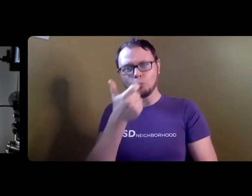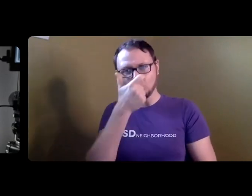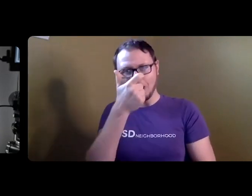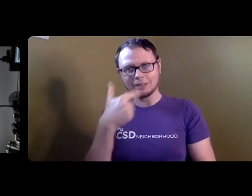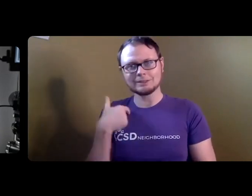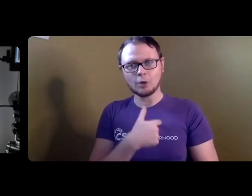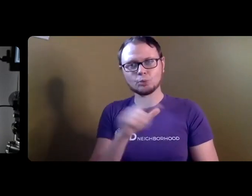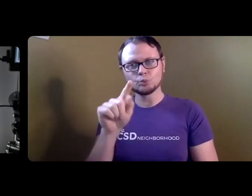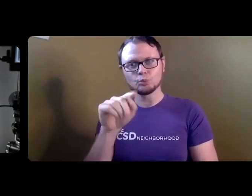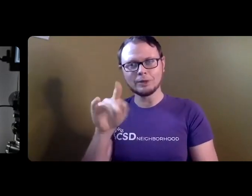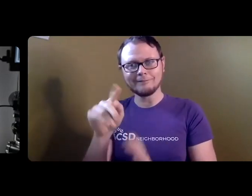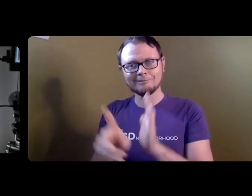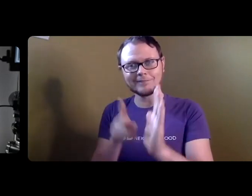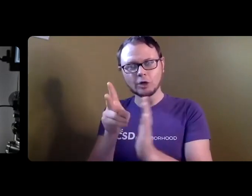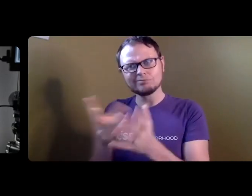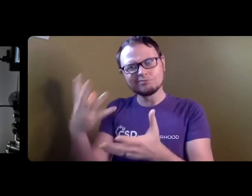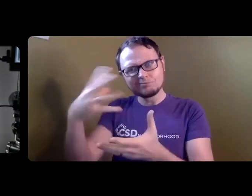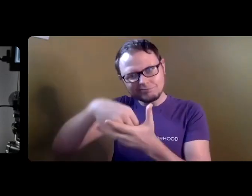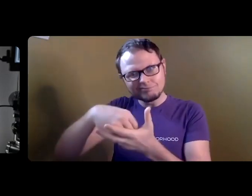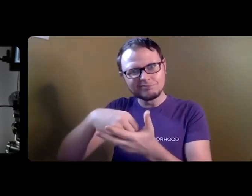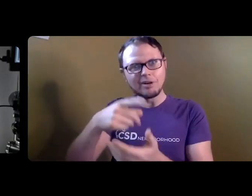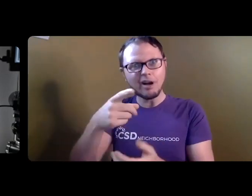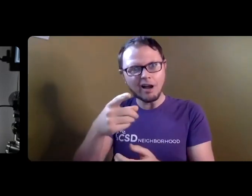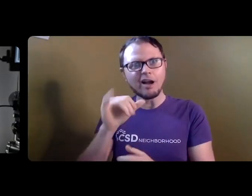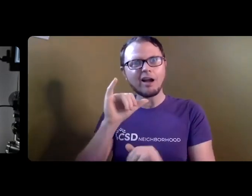they couldn't go to outer space.